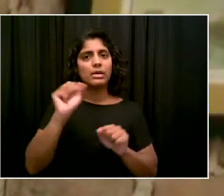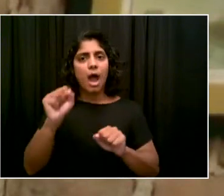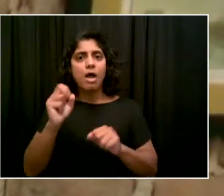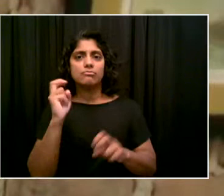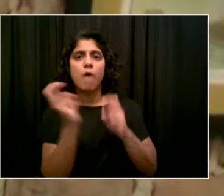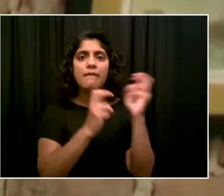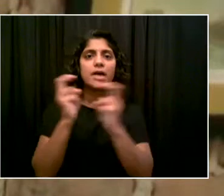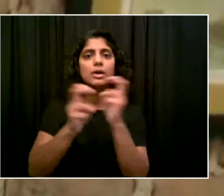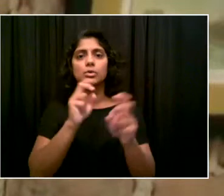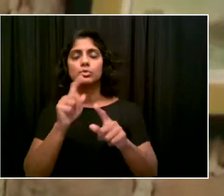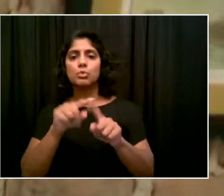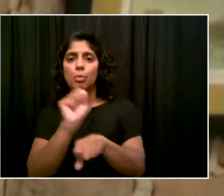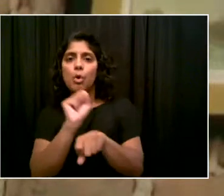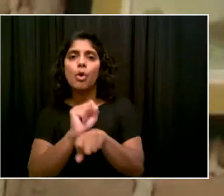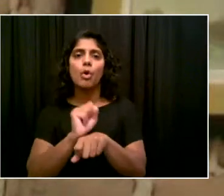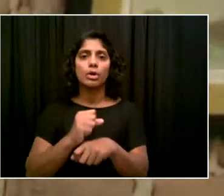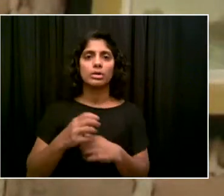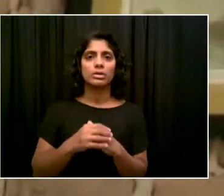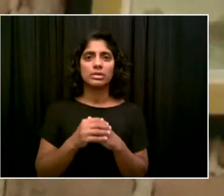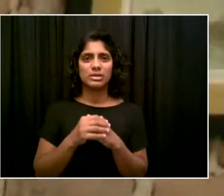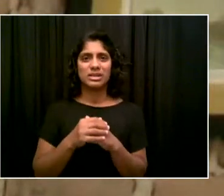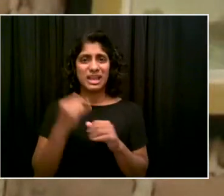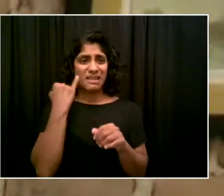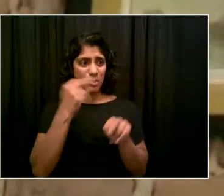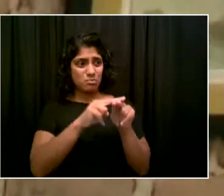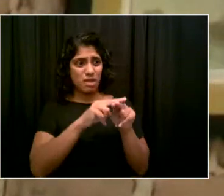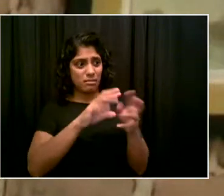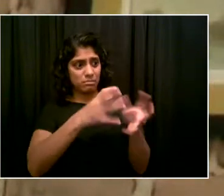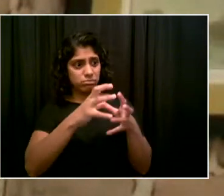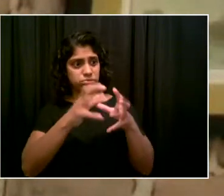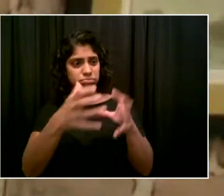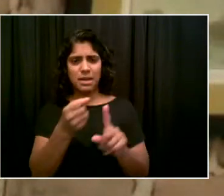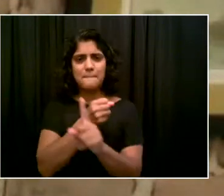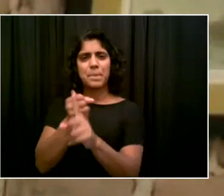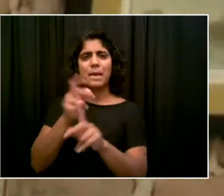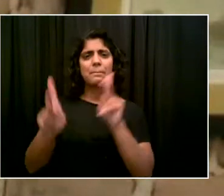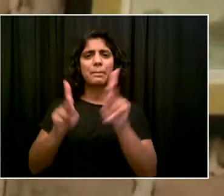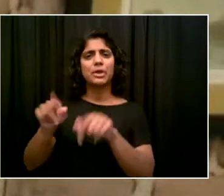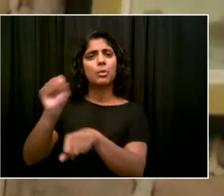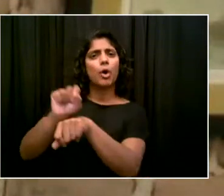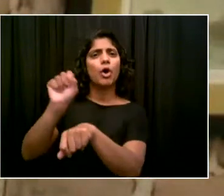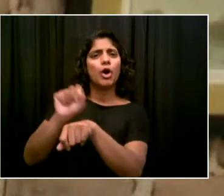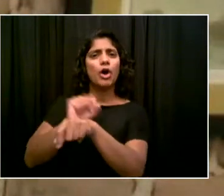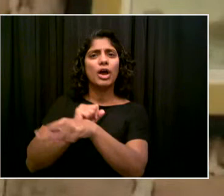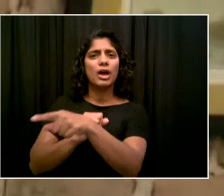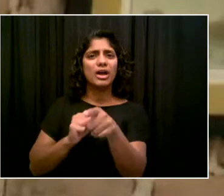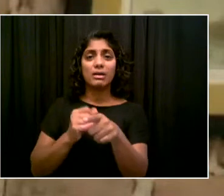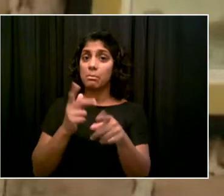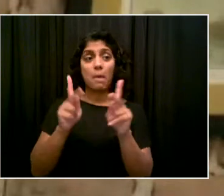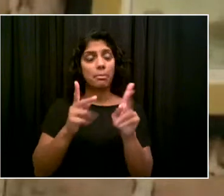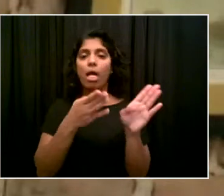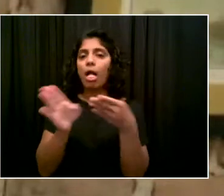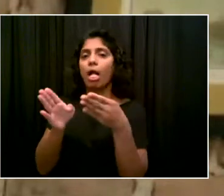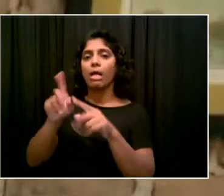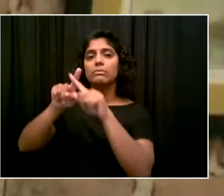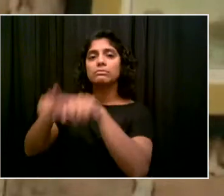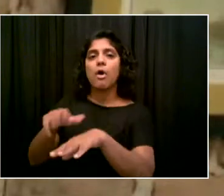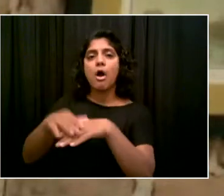WITH CONGESTION PRICING HELPING FUND MODERNIZATION EFFORTS. I KHINOW M TO BE